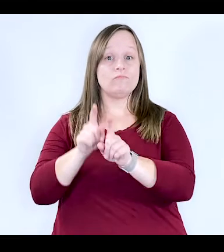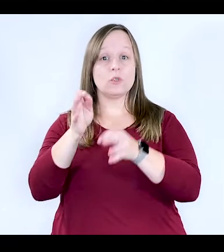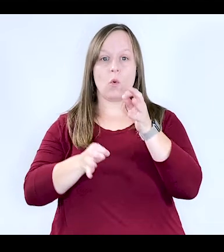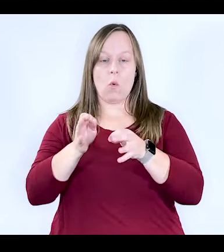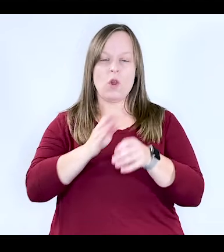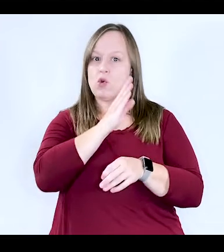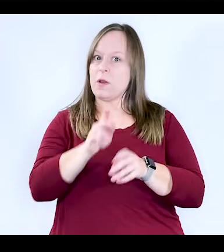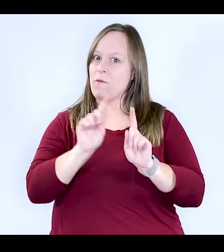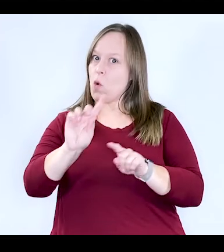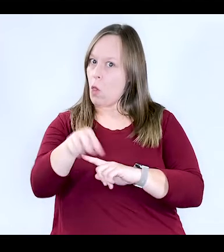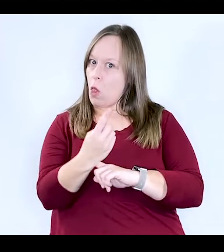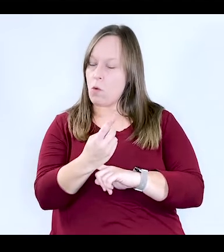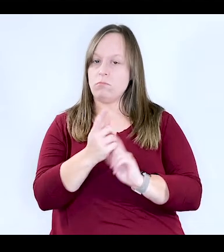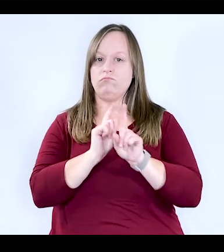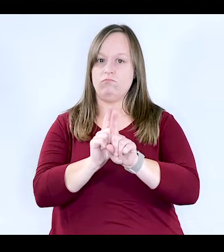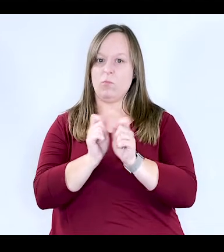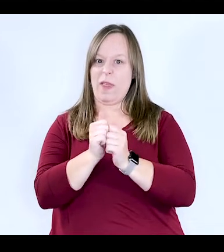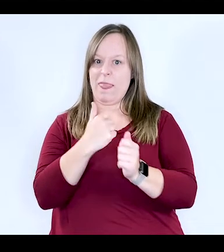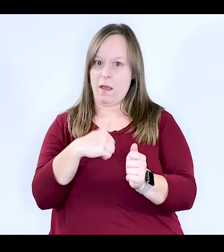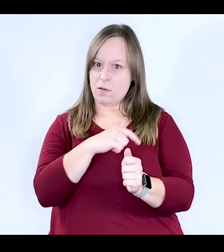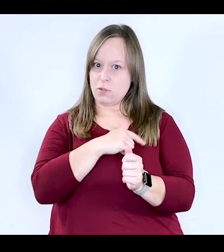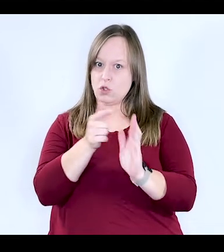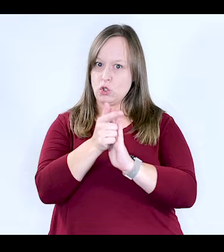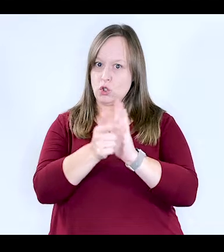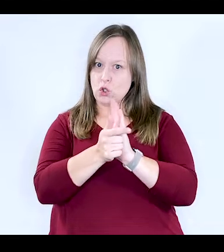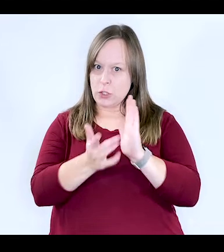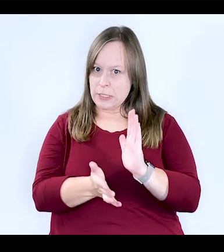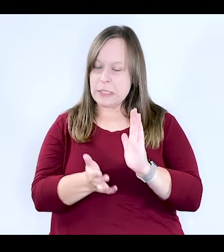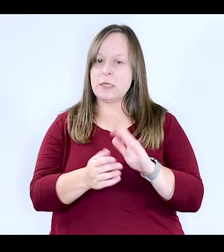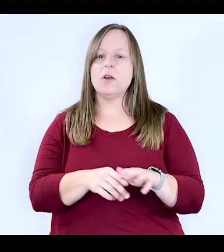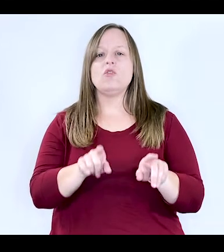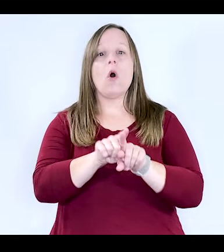You would never go to court alone would always be with your attorney and you also